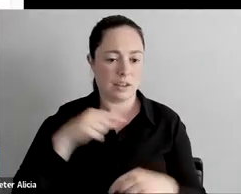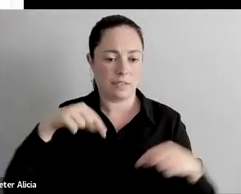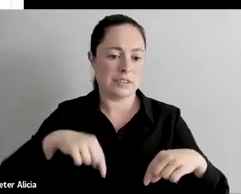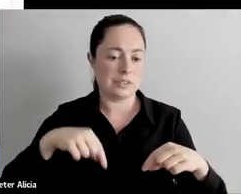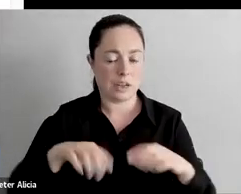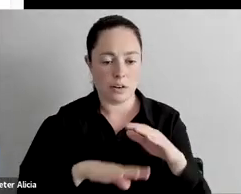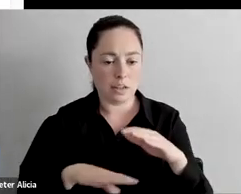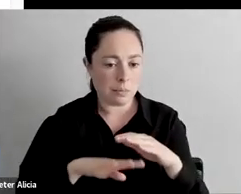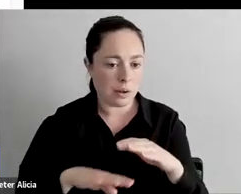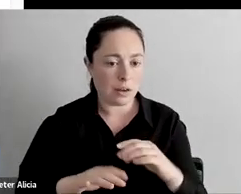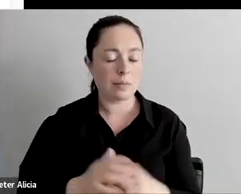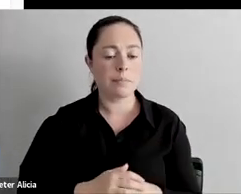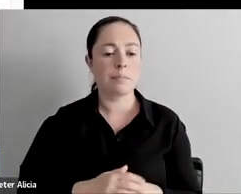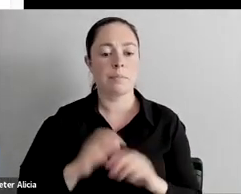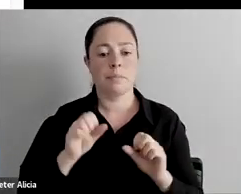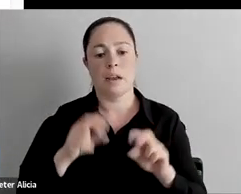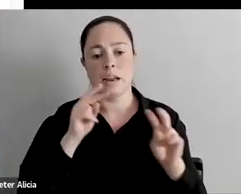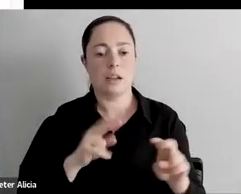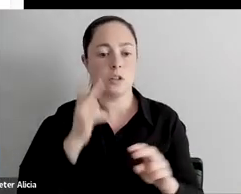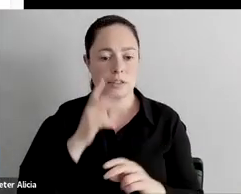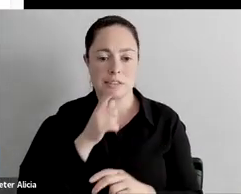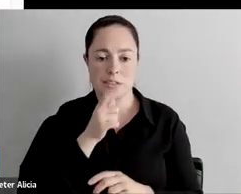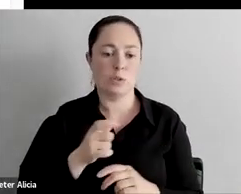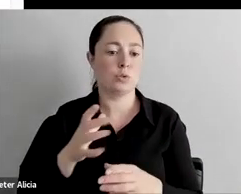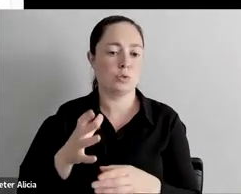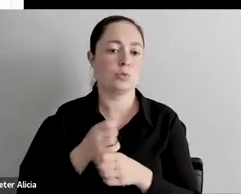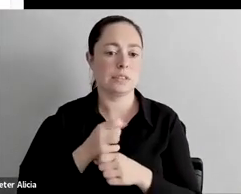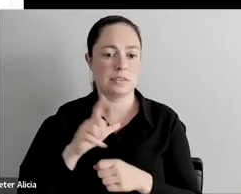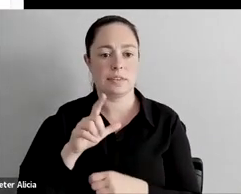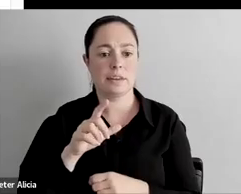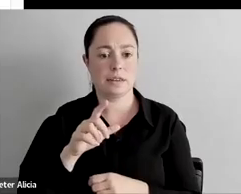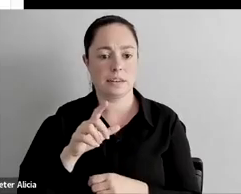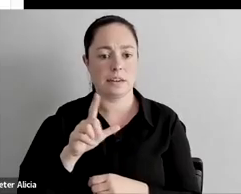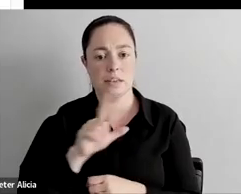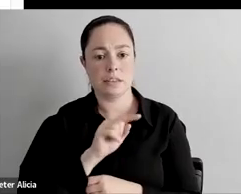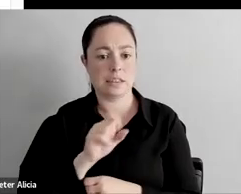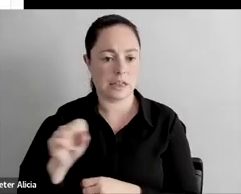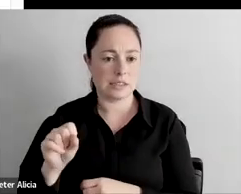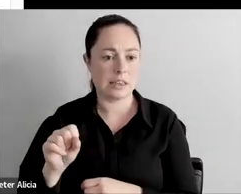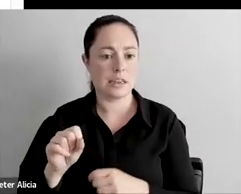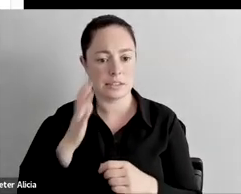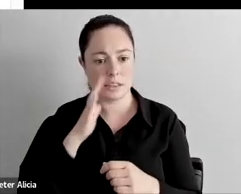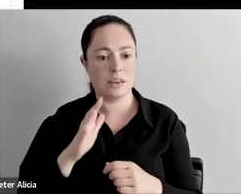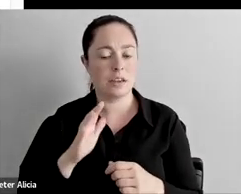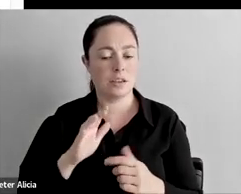to now look at who receives Medicaid LTSS. So we're going to switch over to this second tab now.